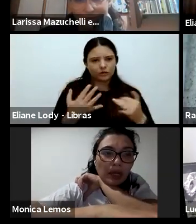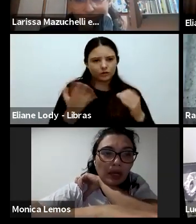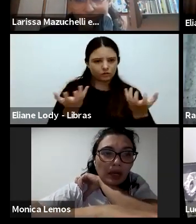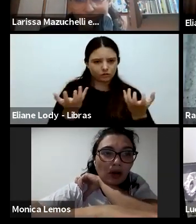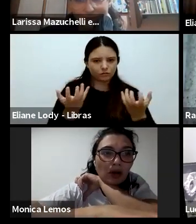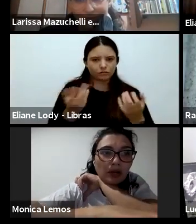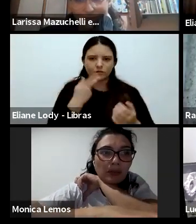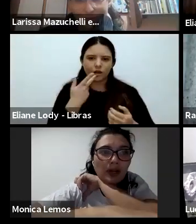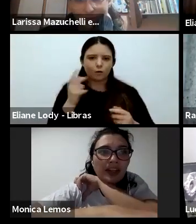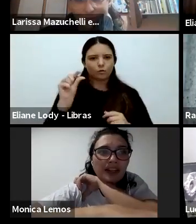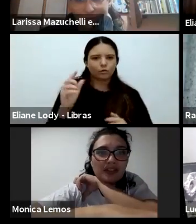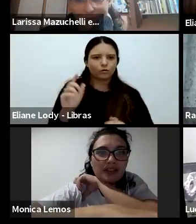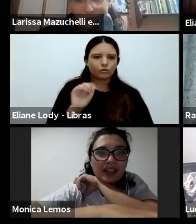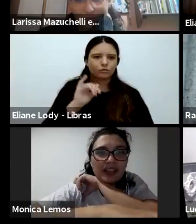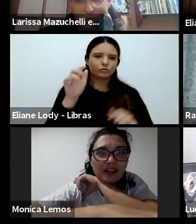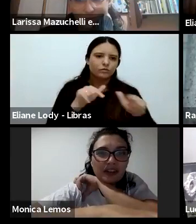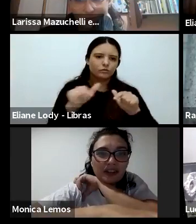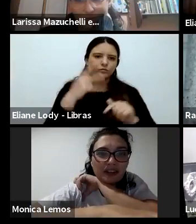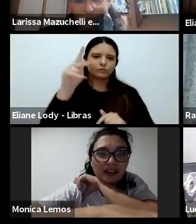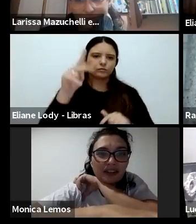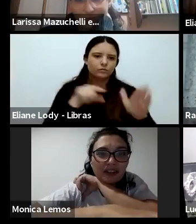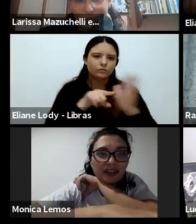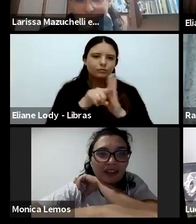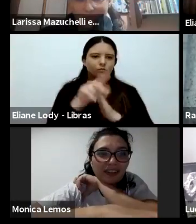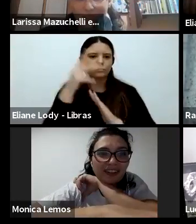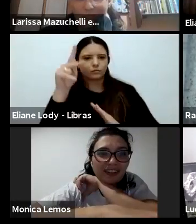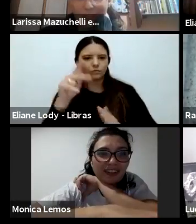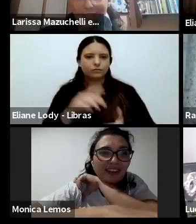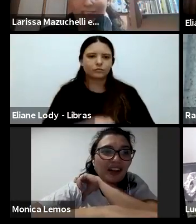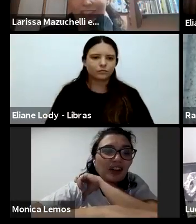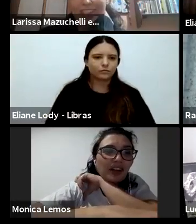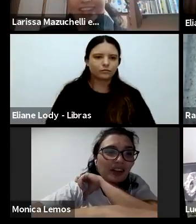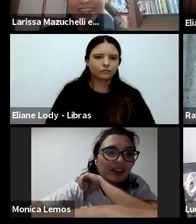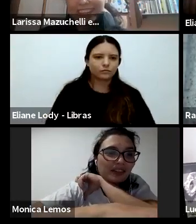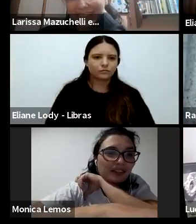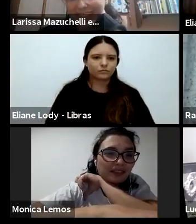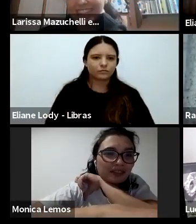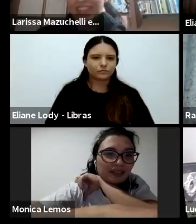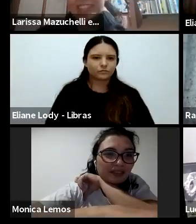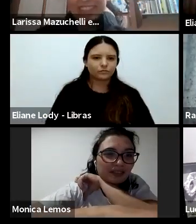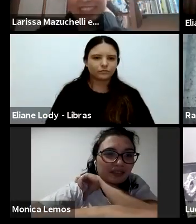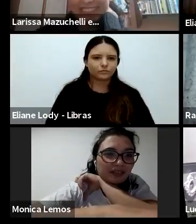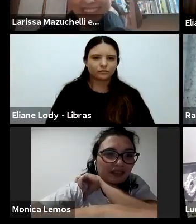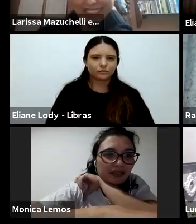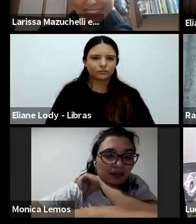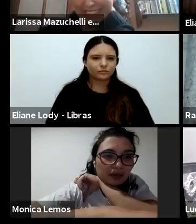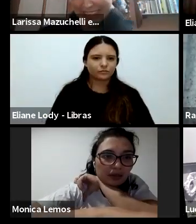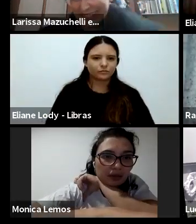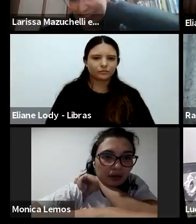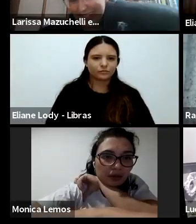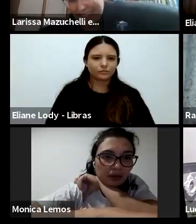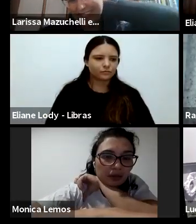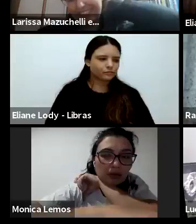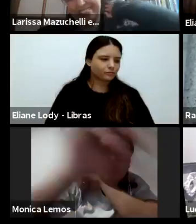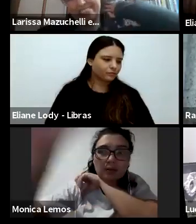for someone else. se or the Monocultures later se or the Monica translator, the thrust later but I think it's. going to